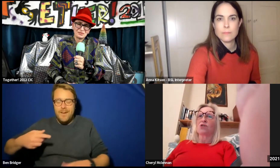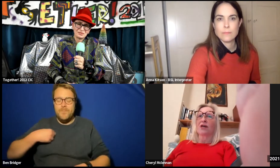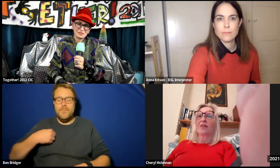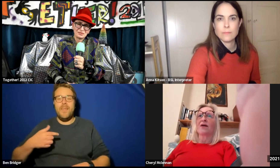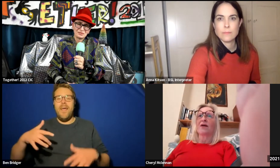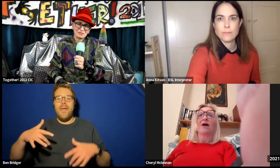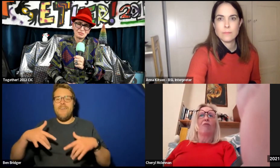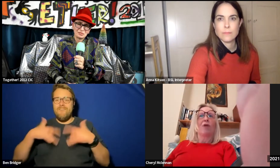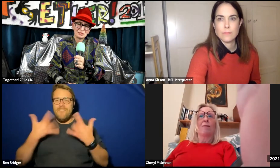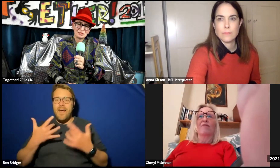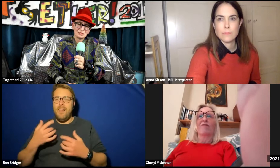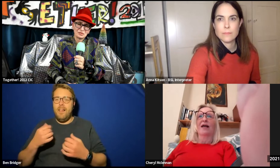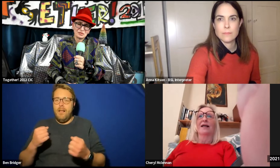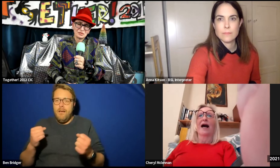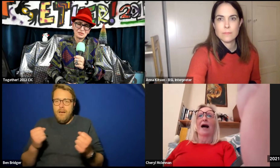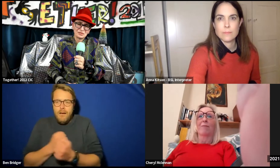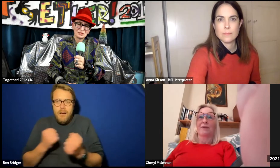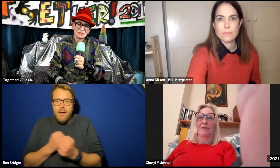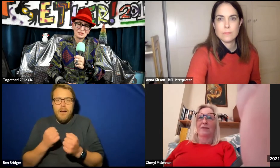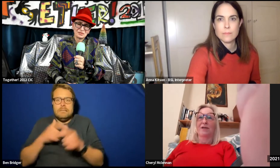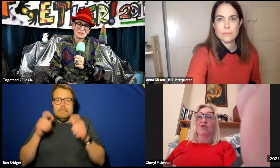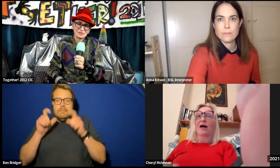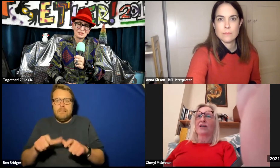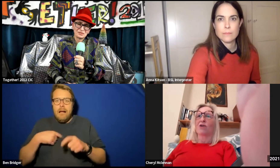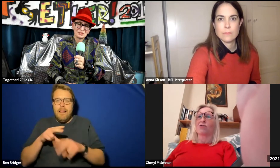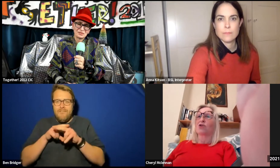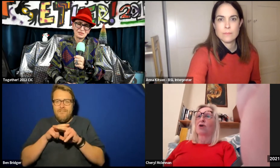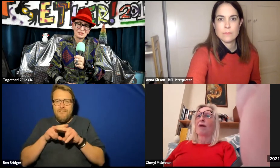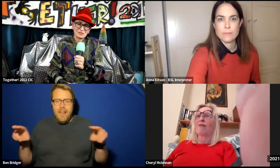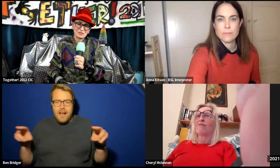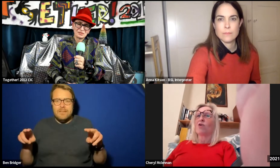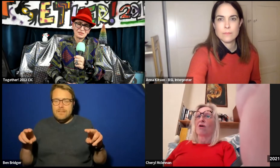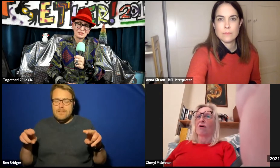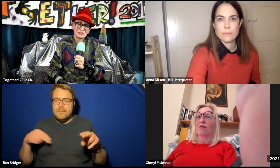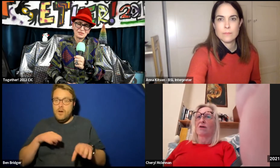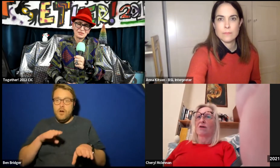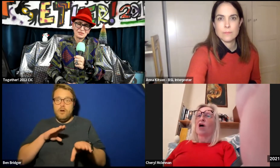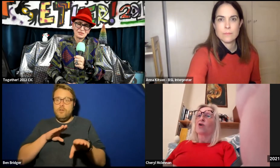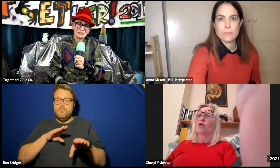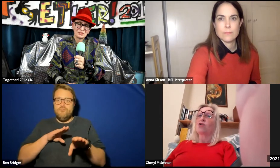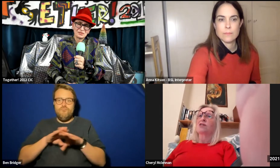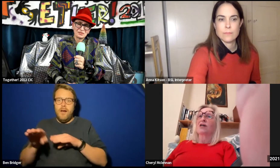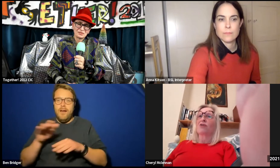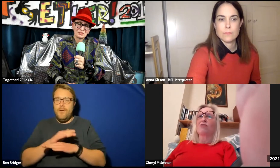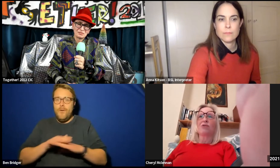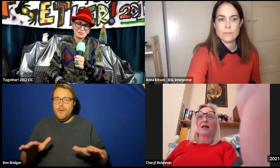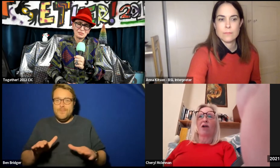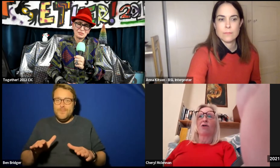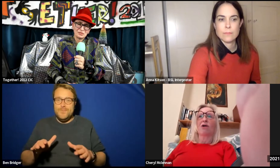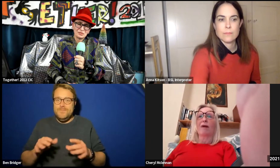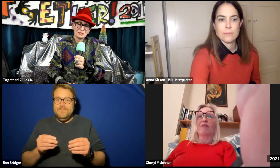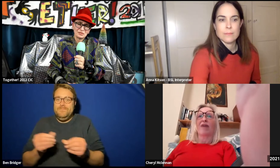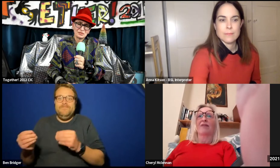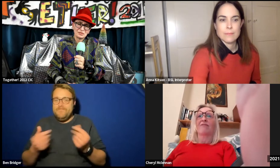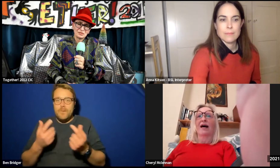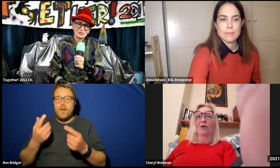stuck in the rim of a flat cap Trying not to tug on my forelock Cautiously cruising along on my flat vowels